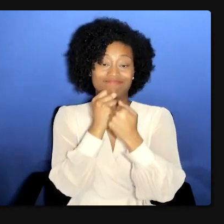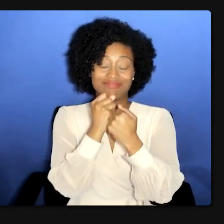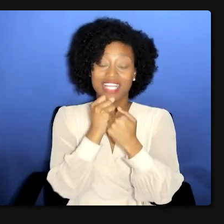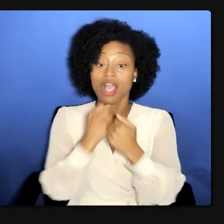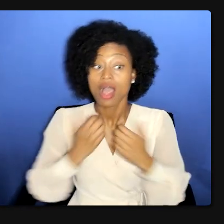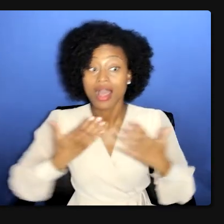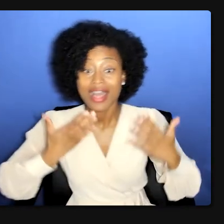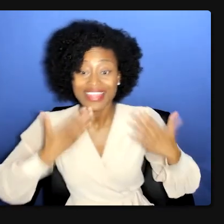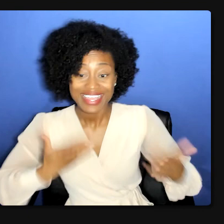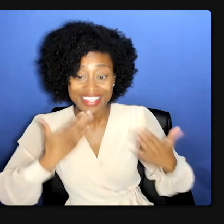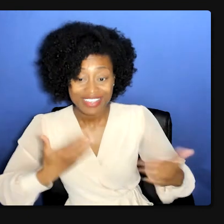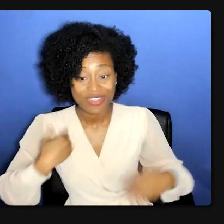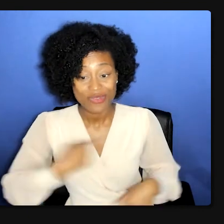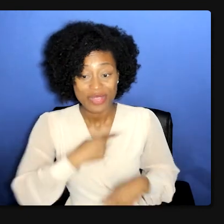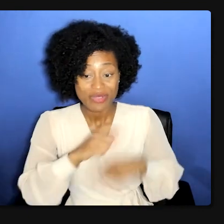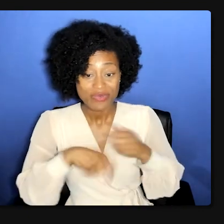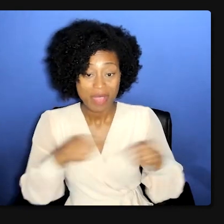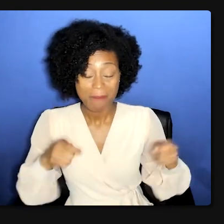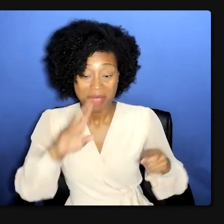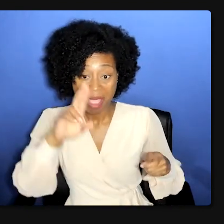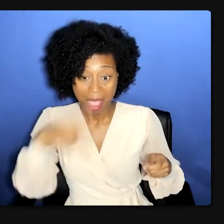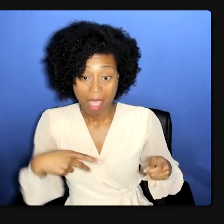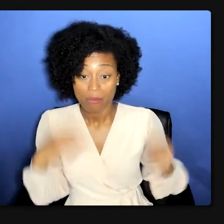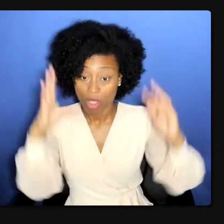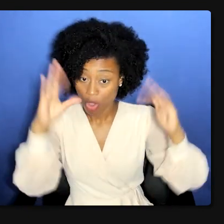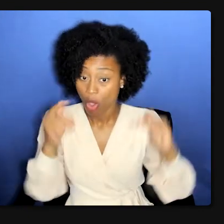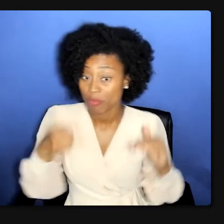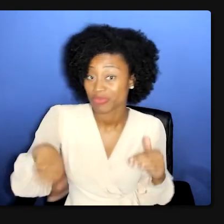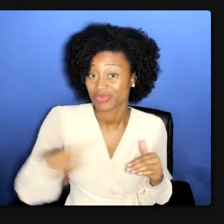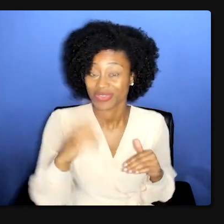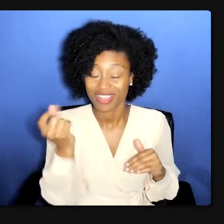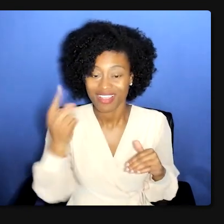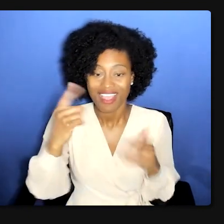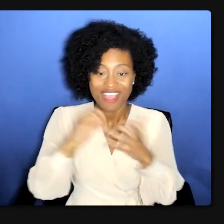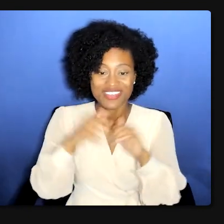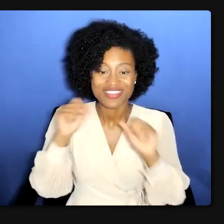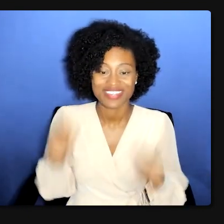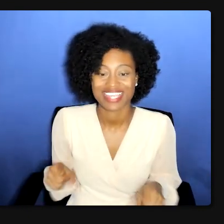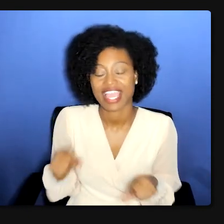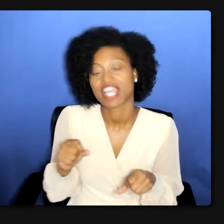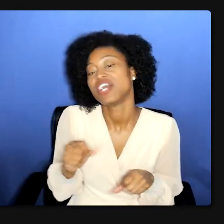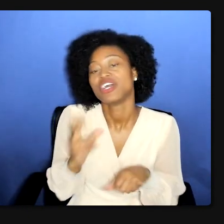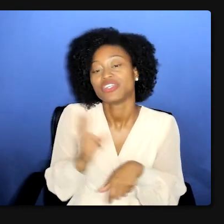Thank you. So as we wrap this up, I hope now you understand how you can make use